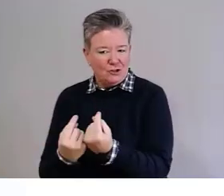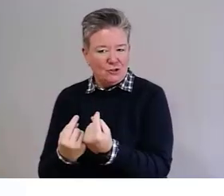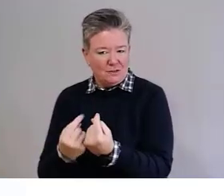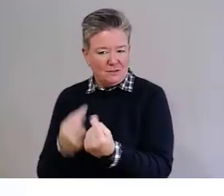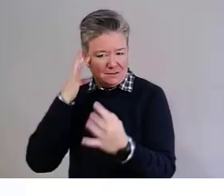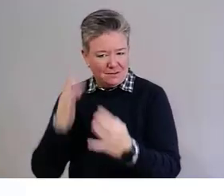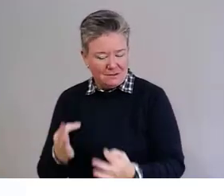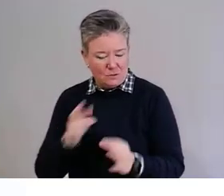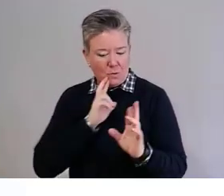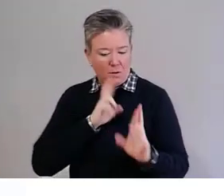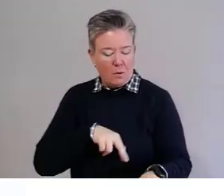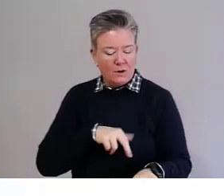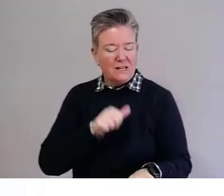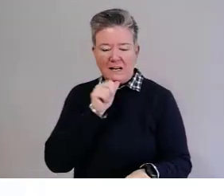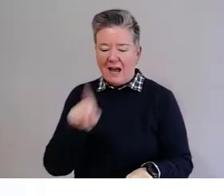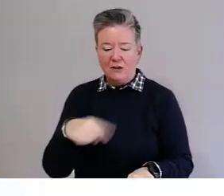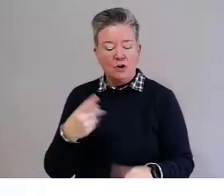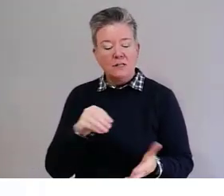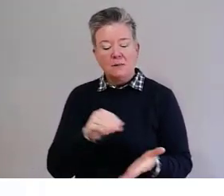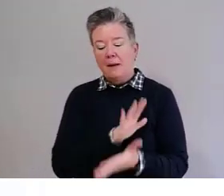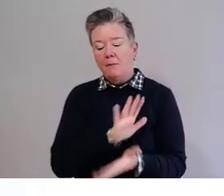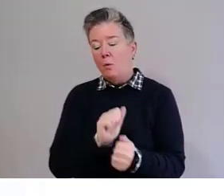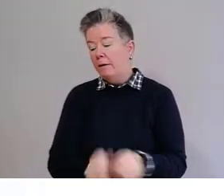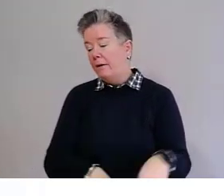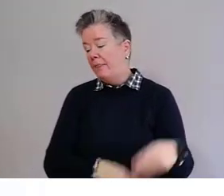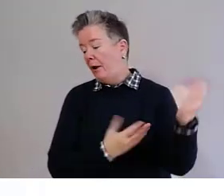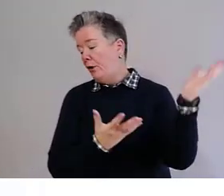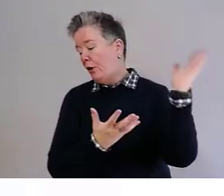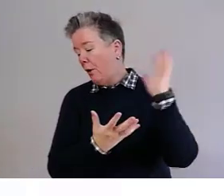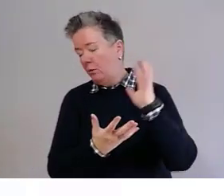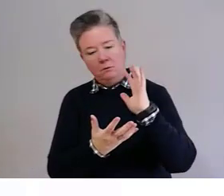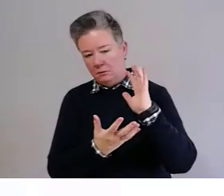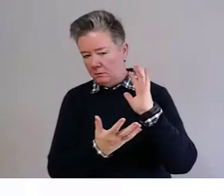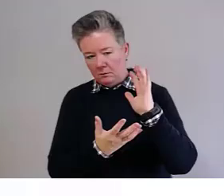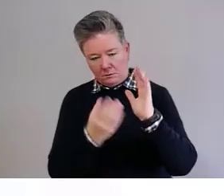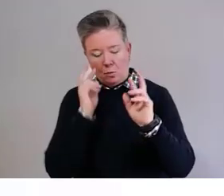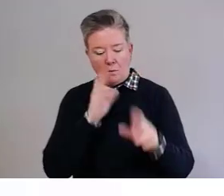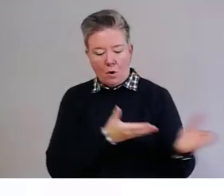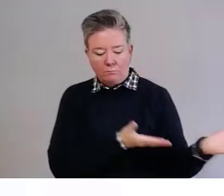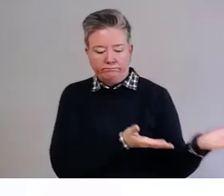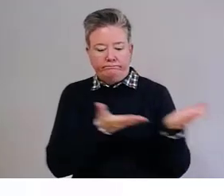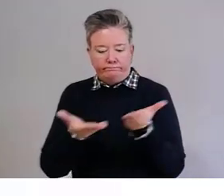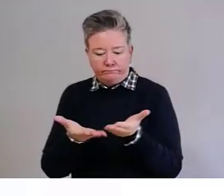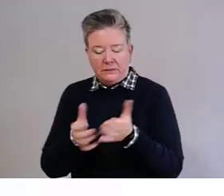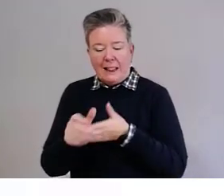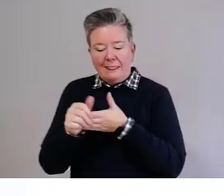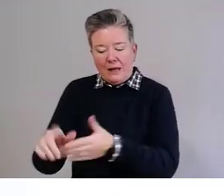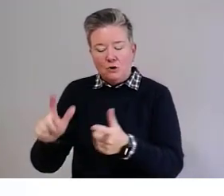Reports are not just documentation. They lead directly to eligibility determinations,